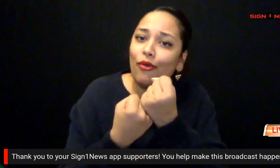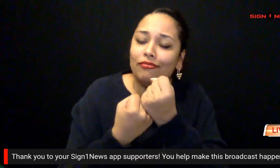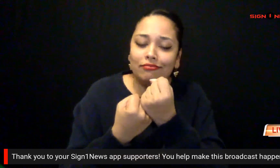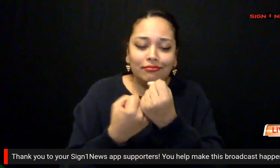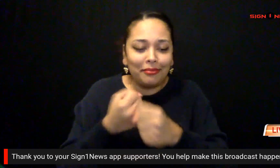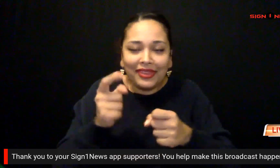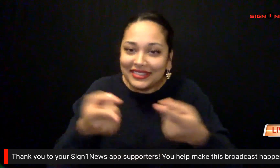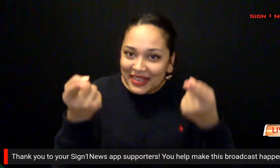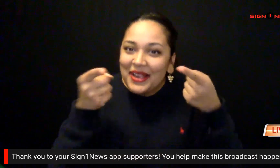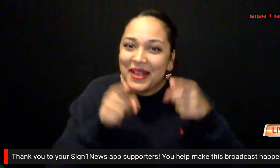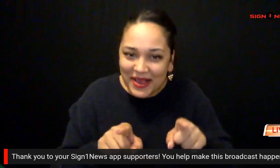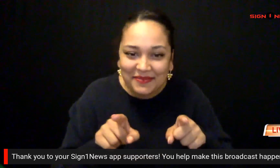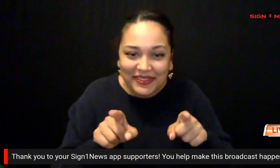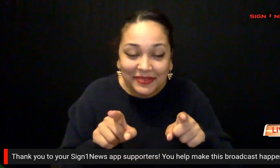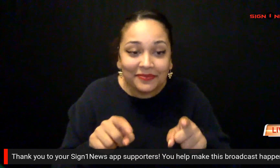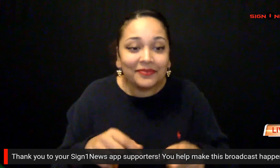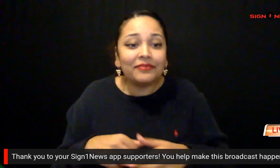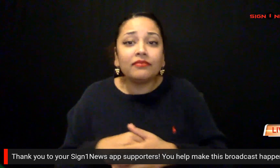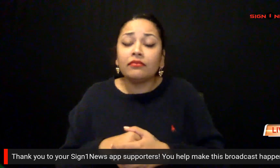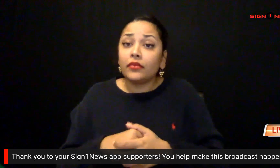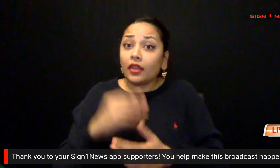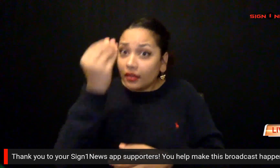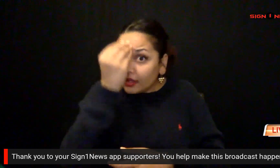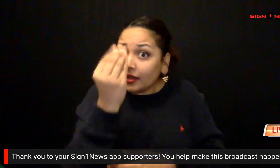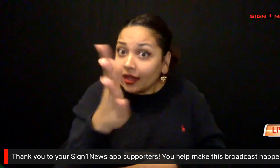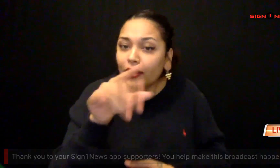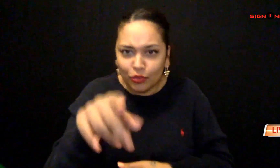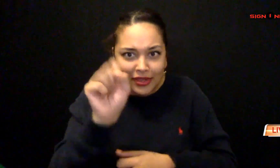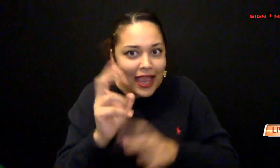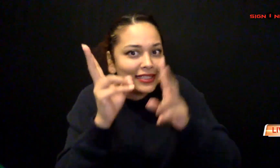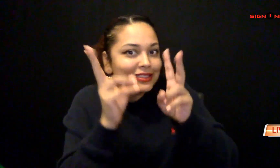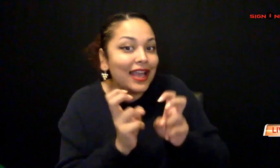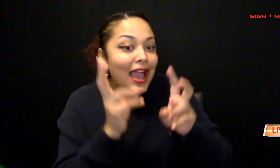a big thank you to our Sign1News app supporters you help make this broadcast happen